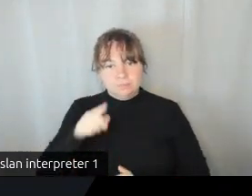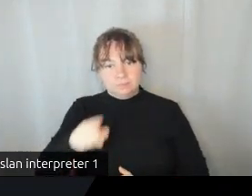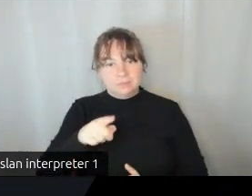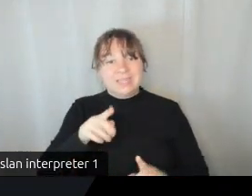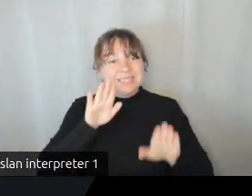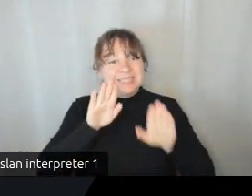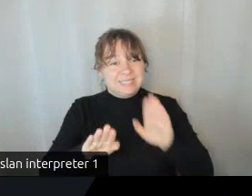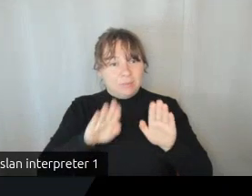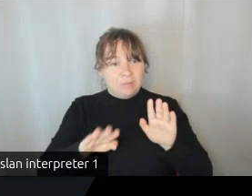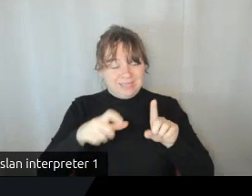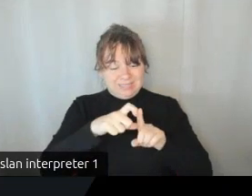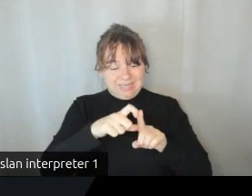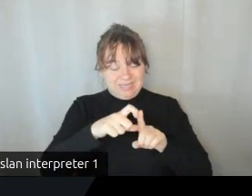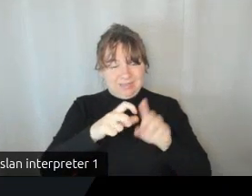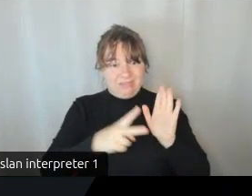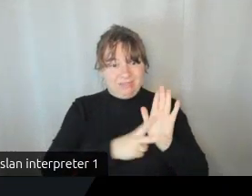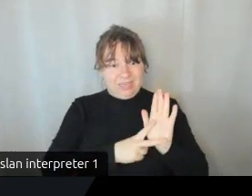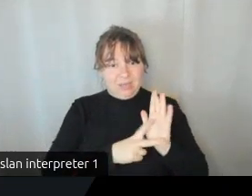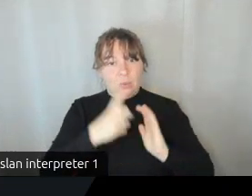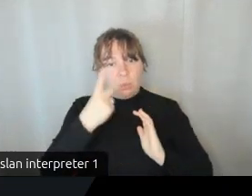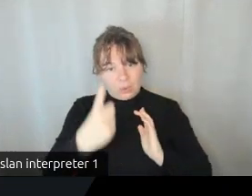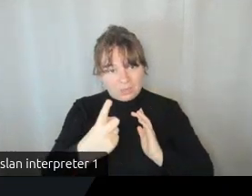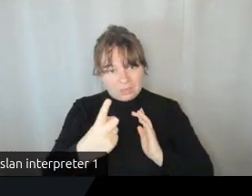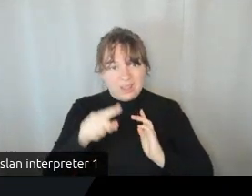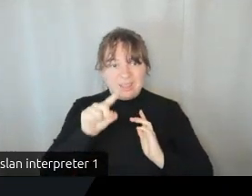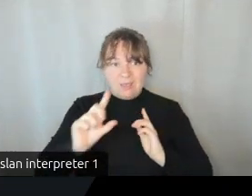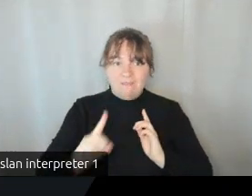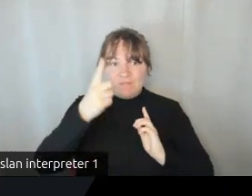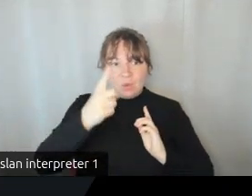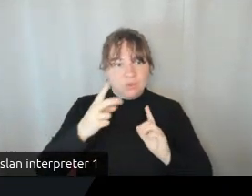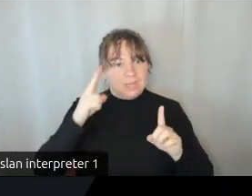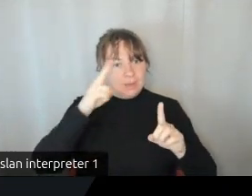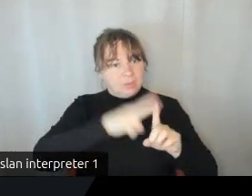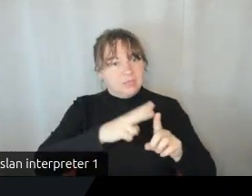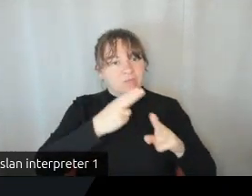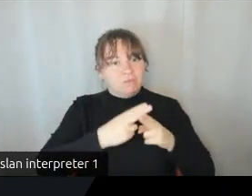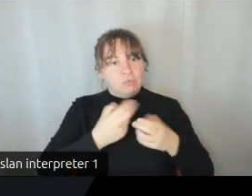which is that normal application for a protection order. Okay, it's available on the court website